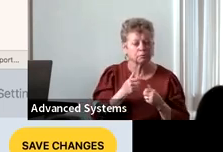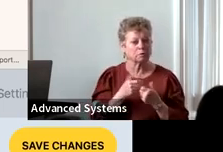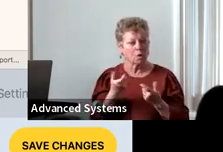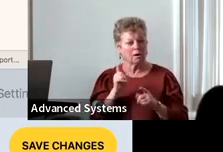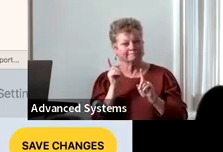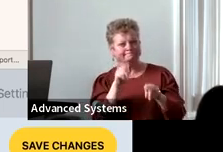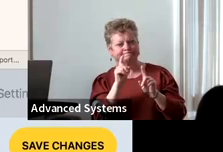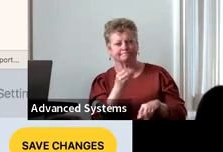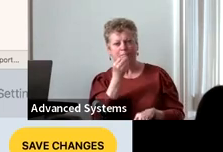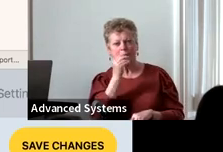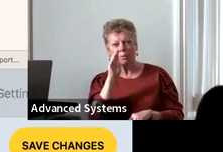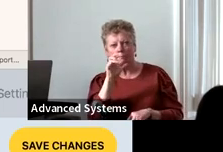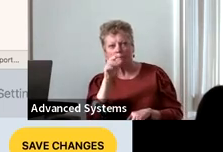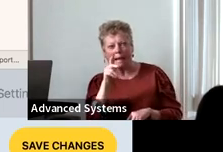whether they can get around our communities.